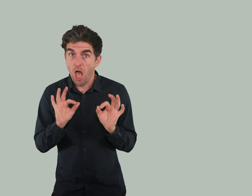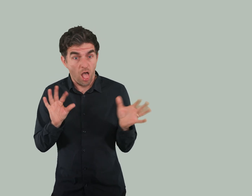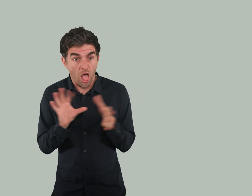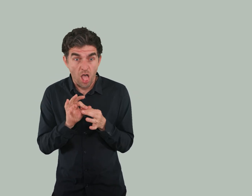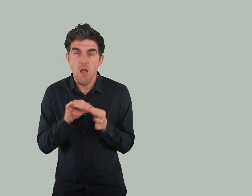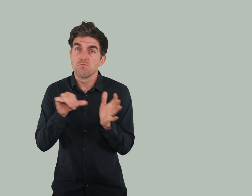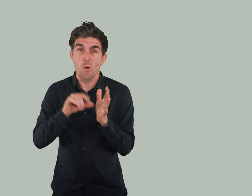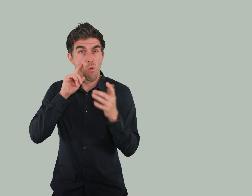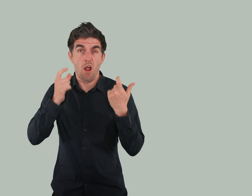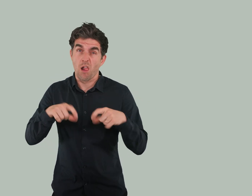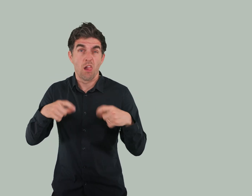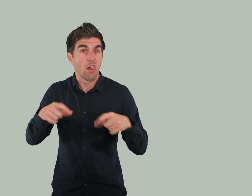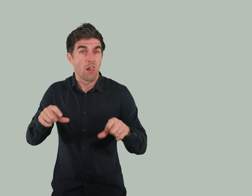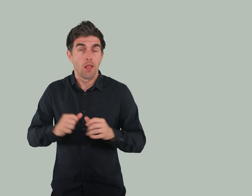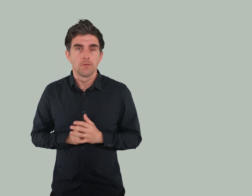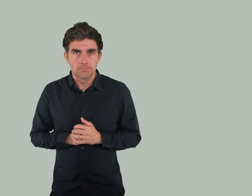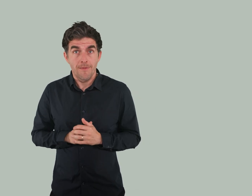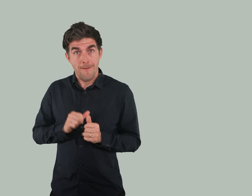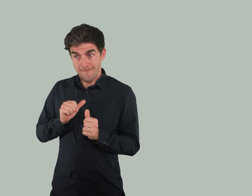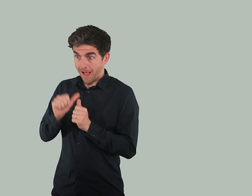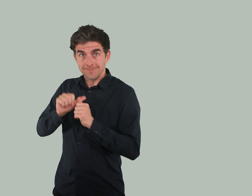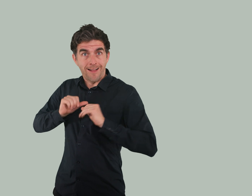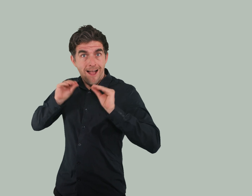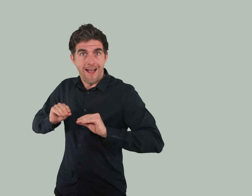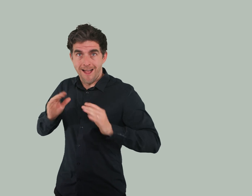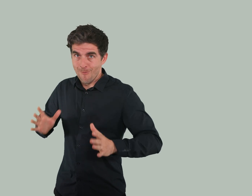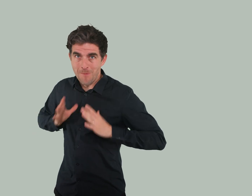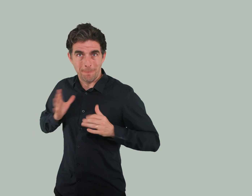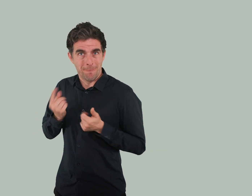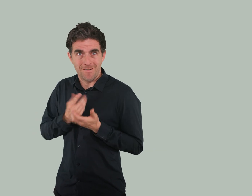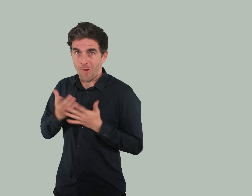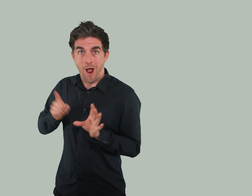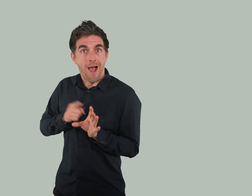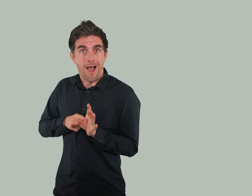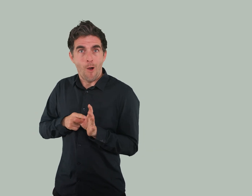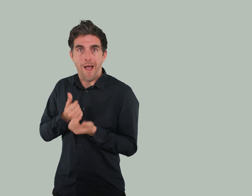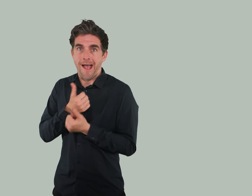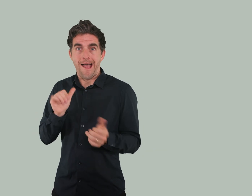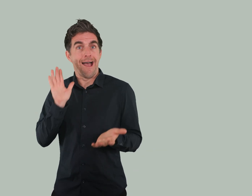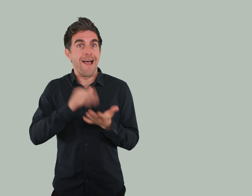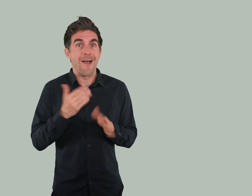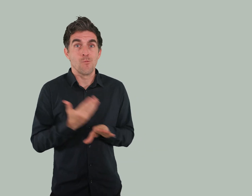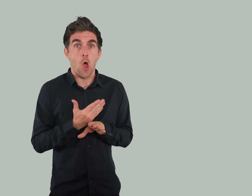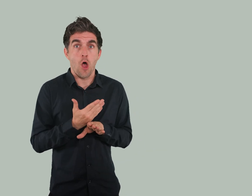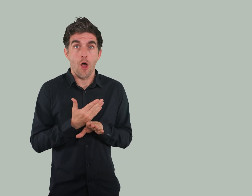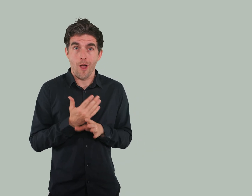the problem will persist. Better-prepared young people arriving at a labour market